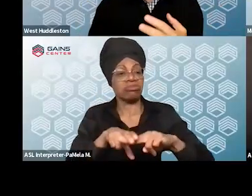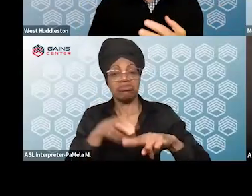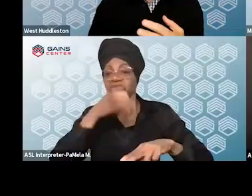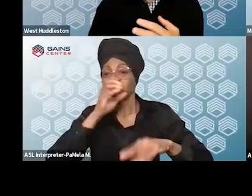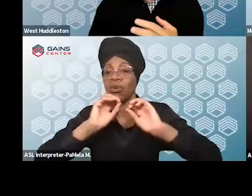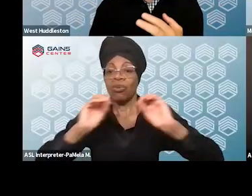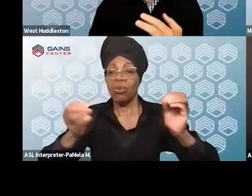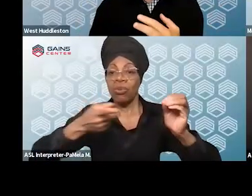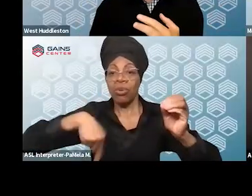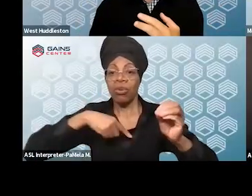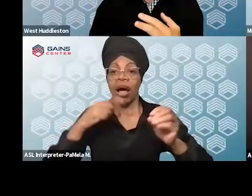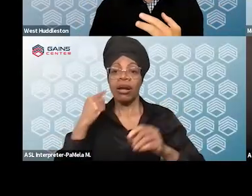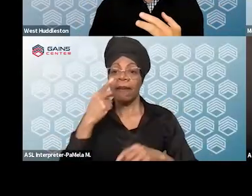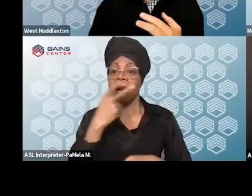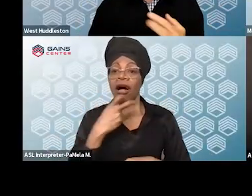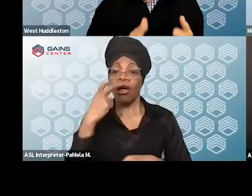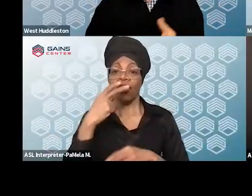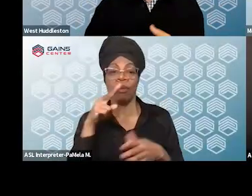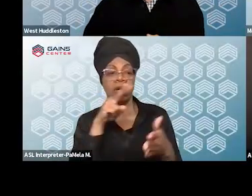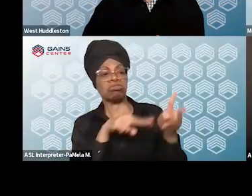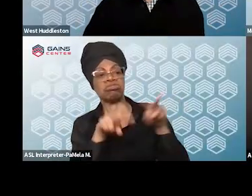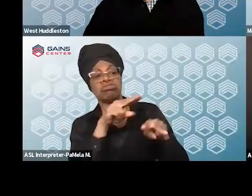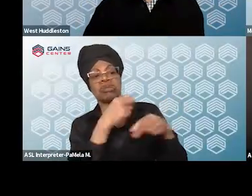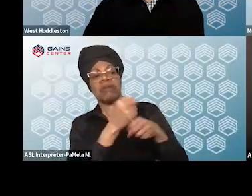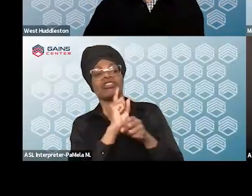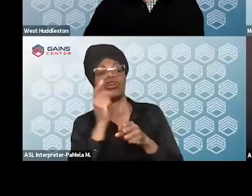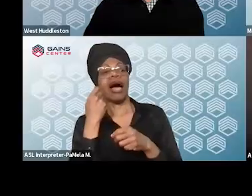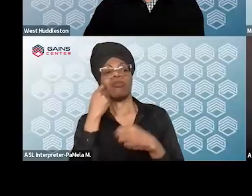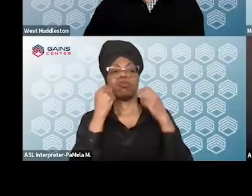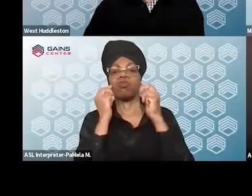We will look inside your mouth to make sure that you don't have anything, you know?